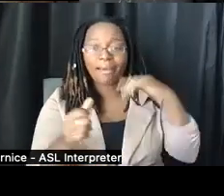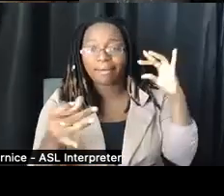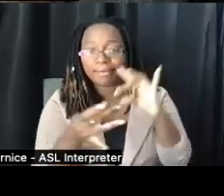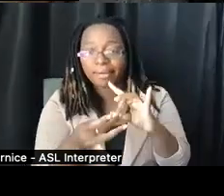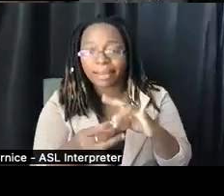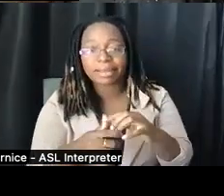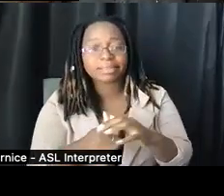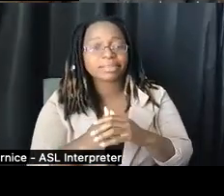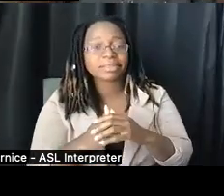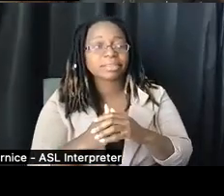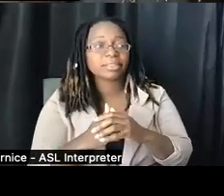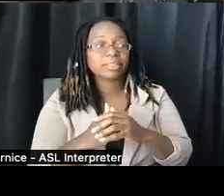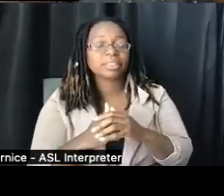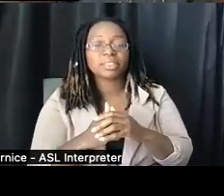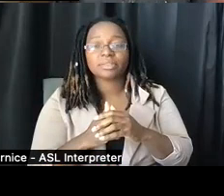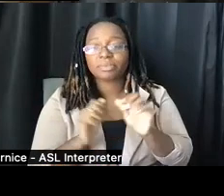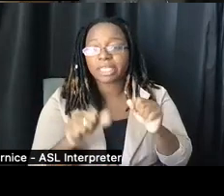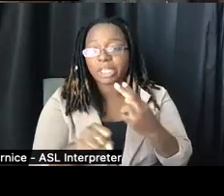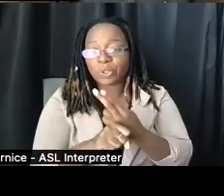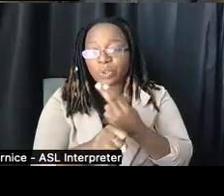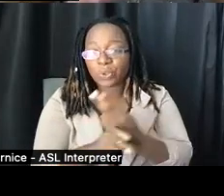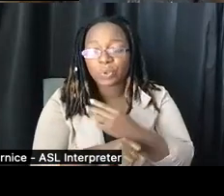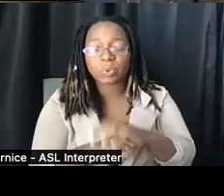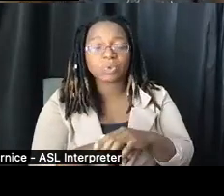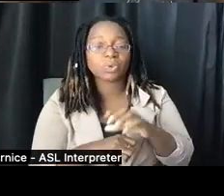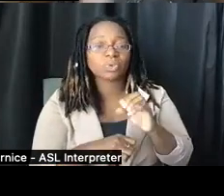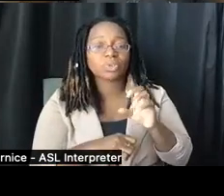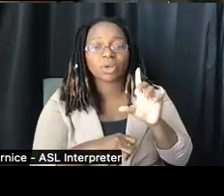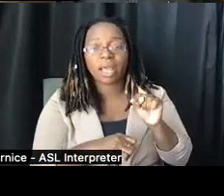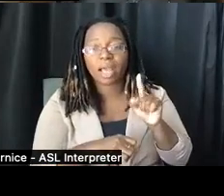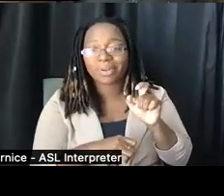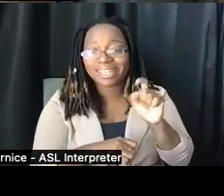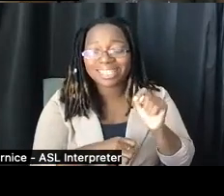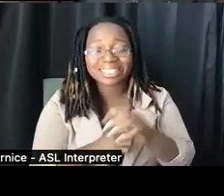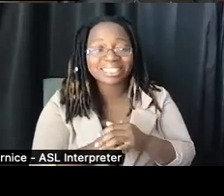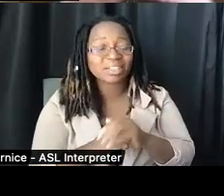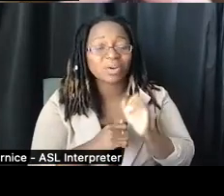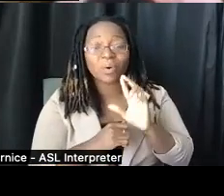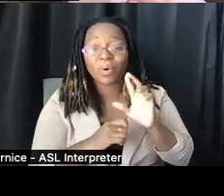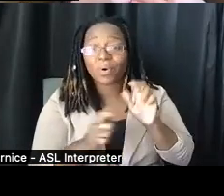involved somehow in my work. Often the way to get connected to venues or outlets or editors